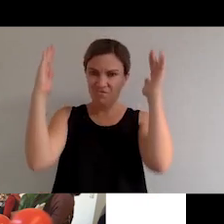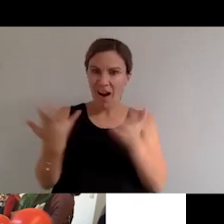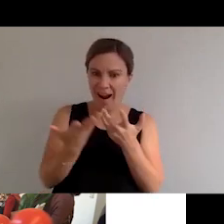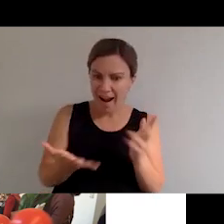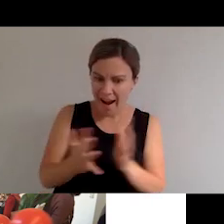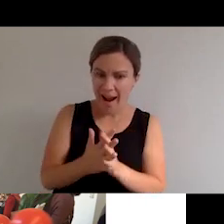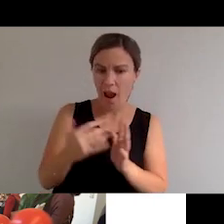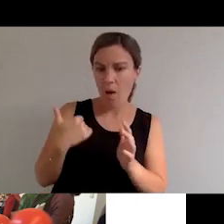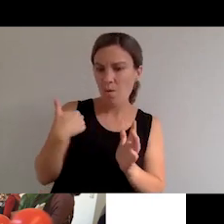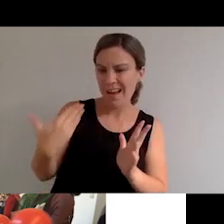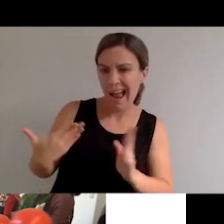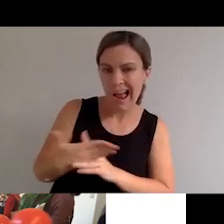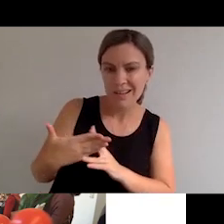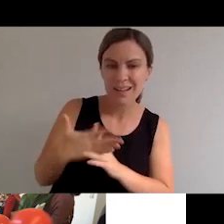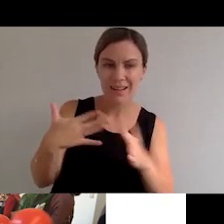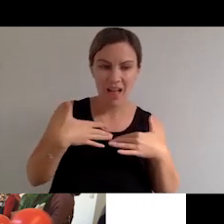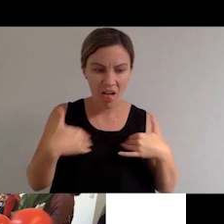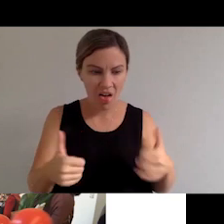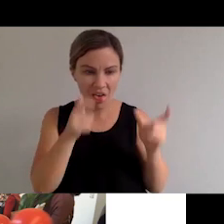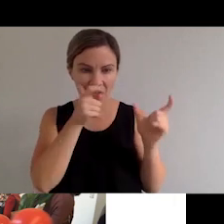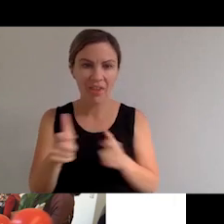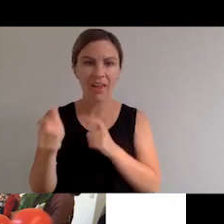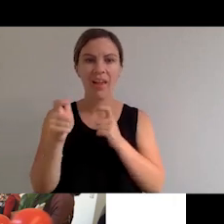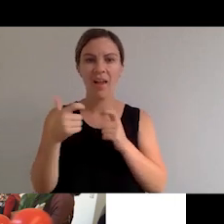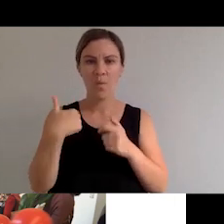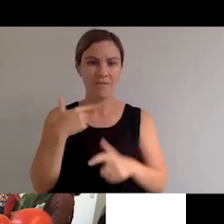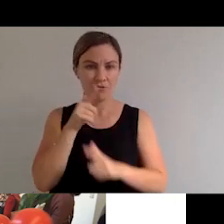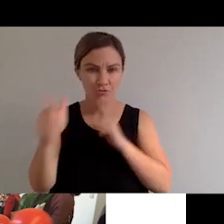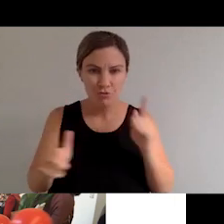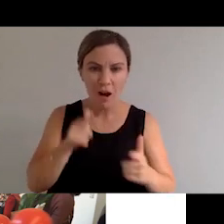healthcare, friend, travel and have a great life. I need to somehow turn